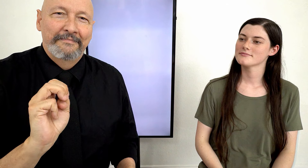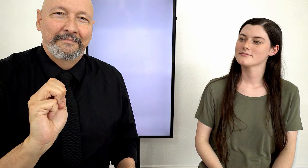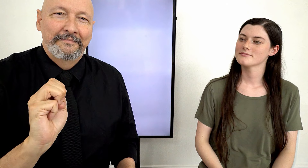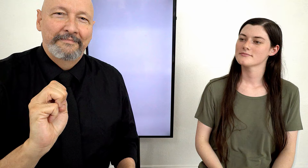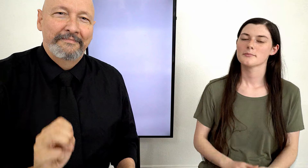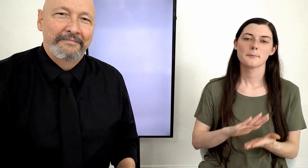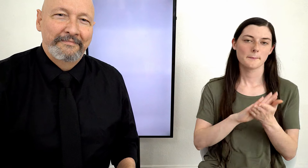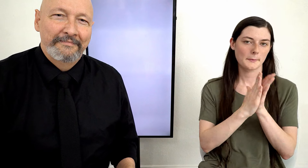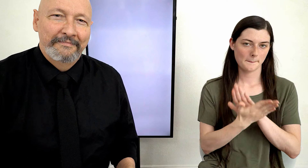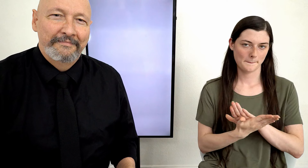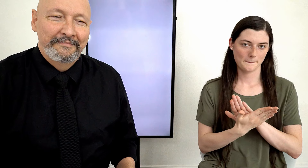become